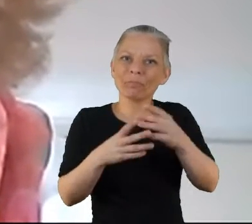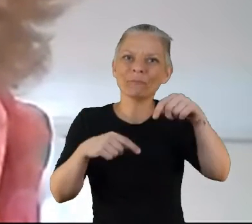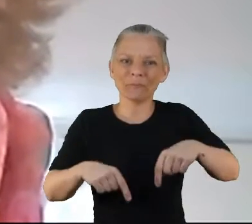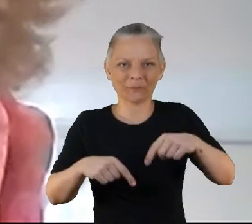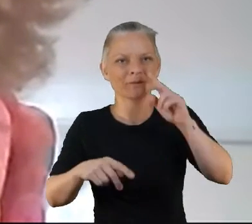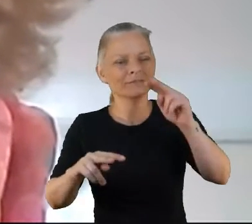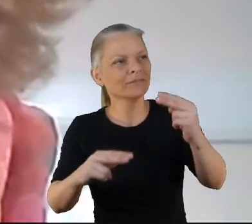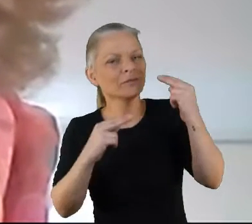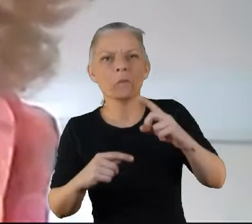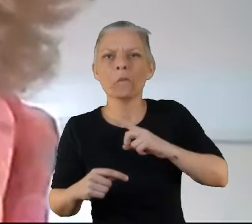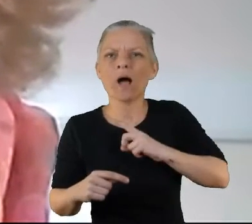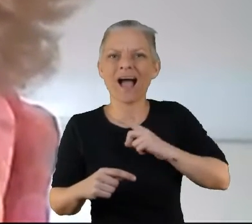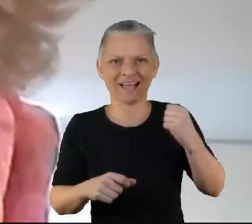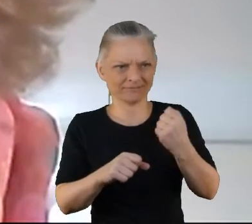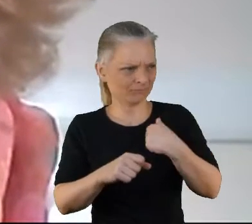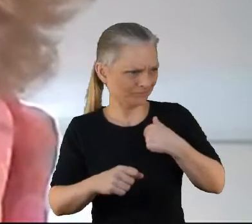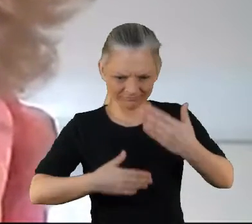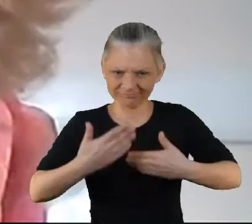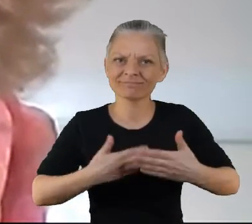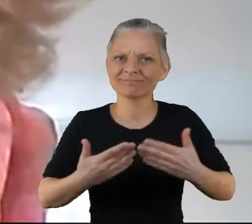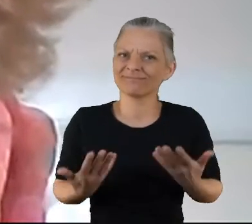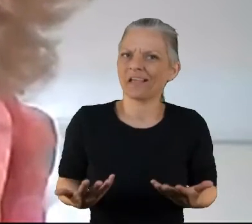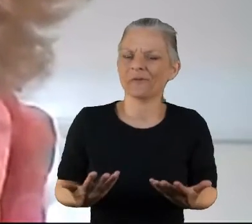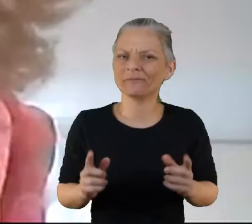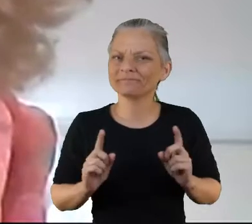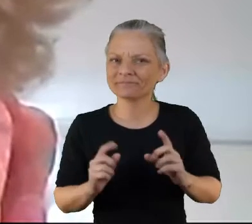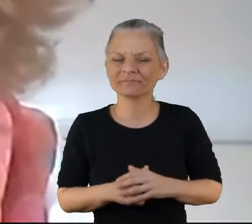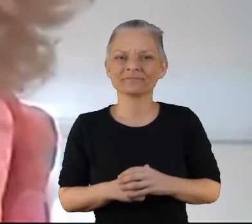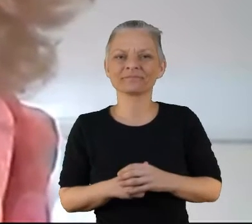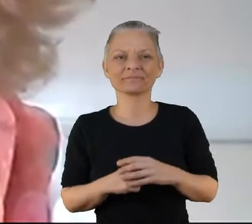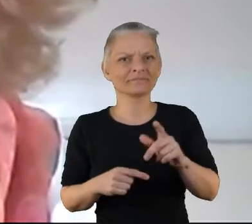of our ideas with the Peer Facilitators in North Ayrshire. And it’s been an excellent experience